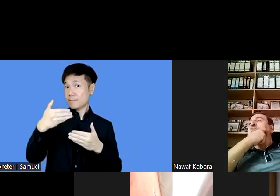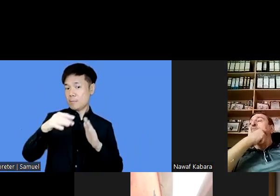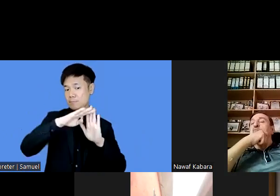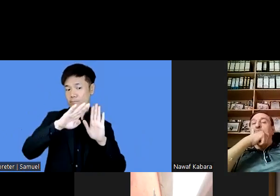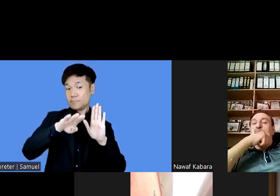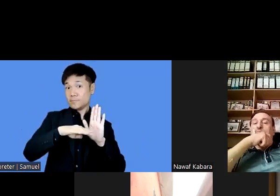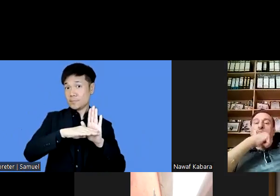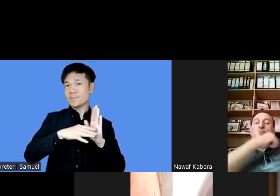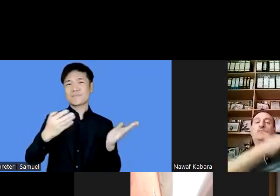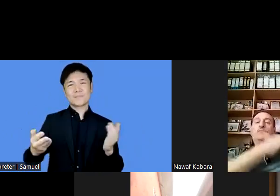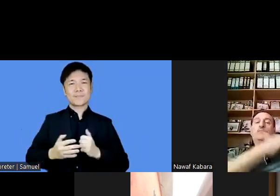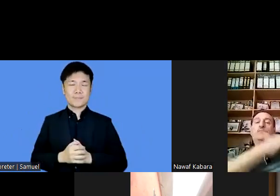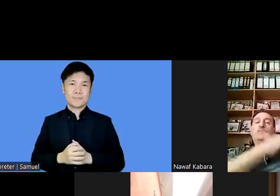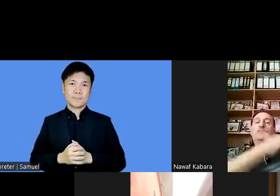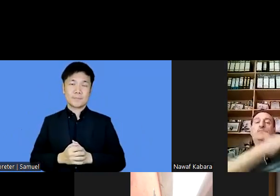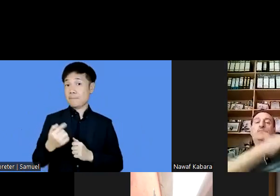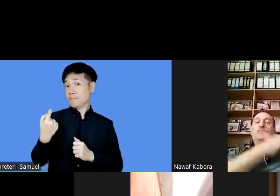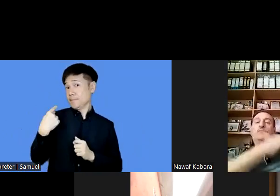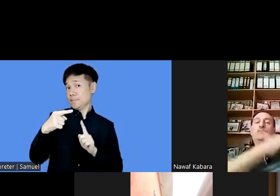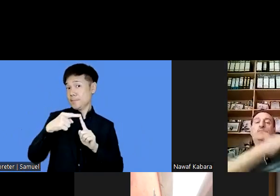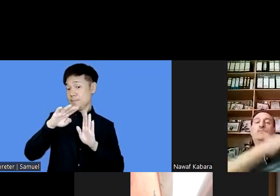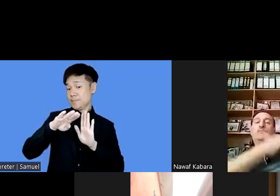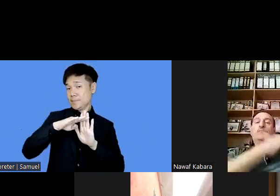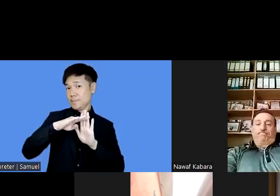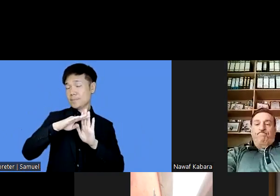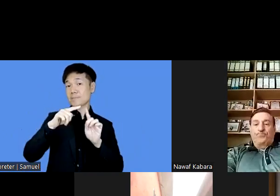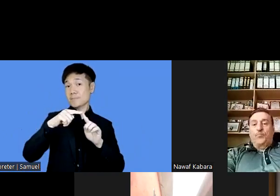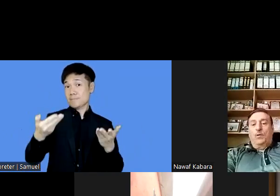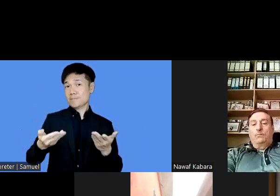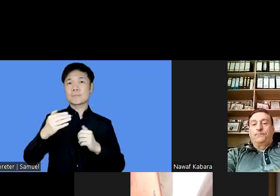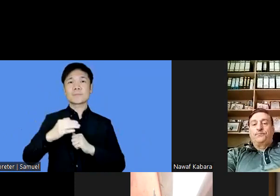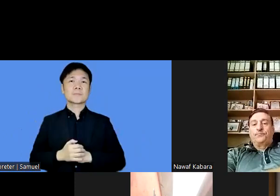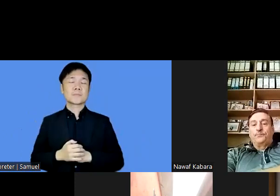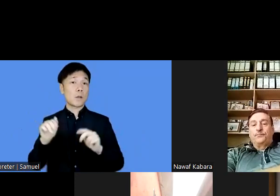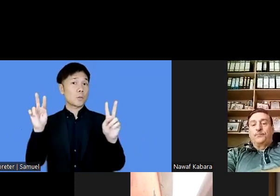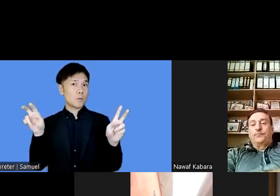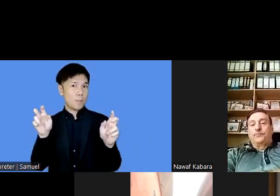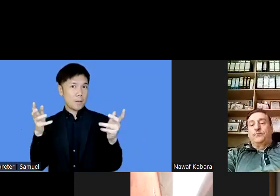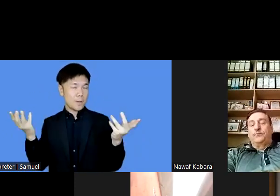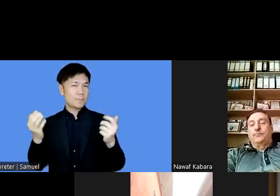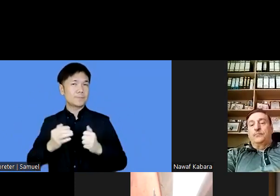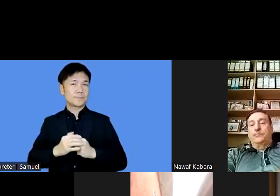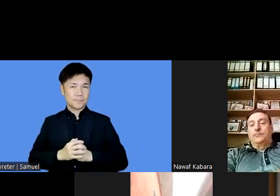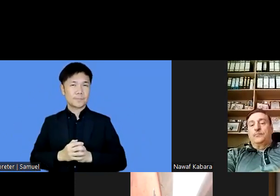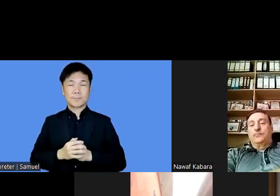In the first segment of our event, we are going to try to give a picture of what's happening